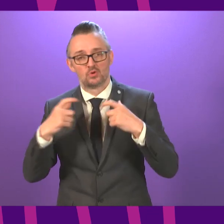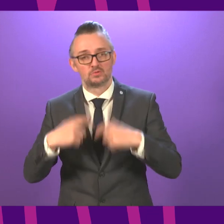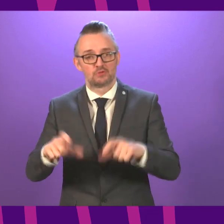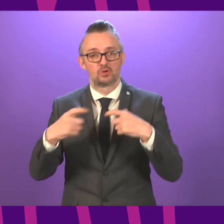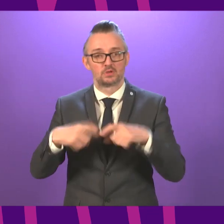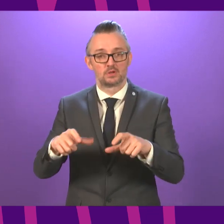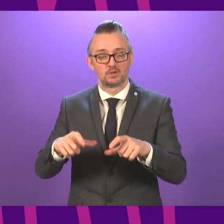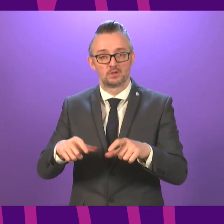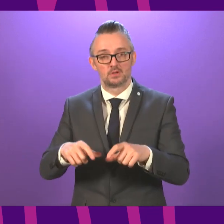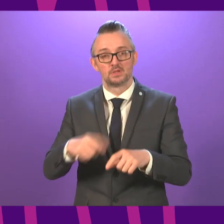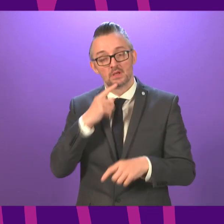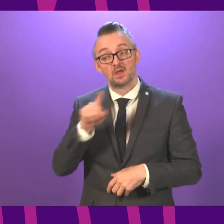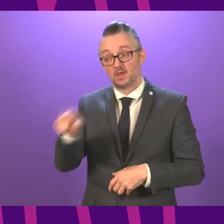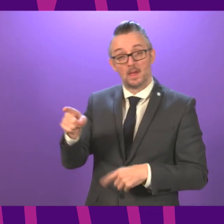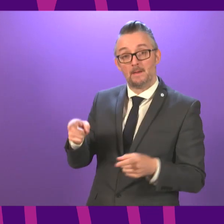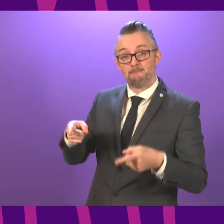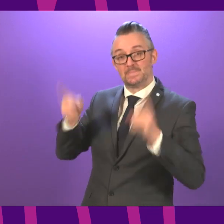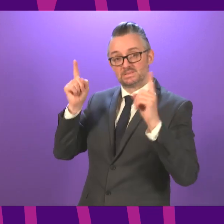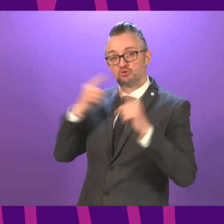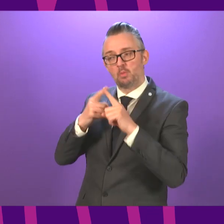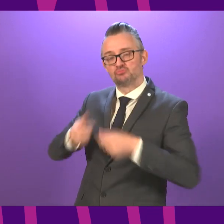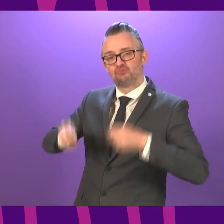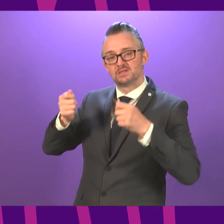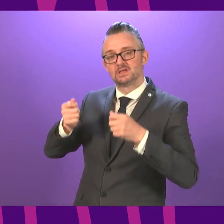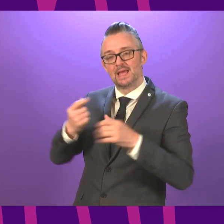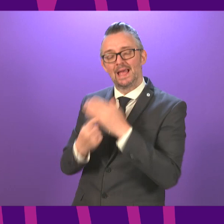independence, I say gently to him that I cannot imagine